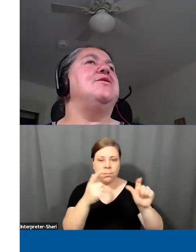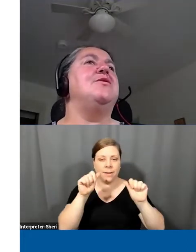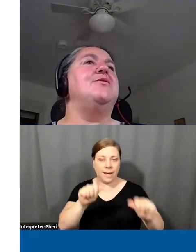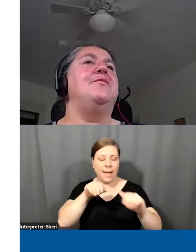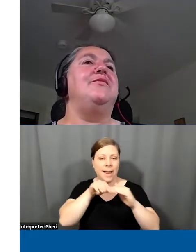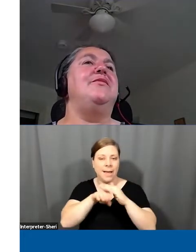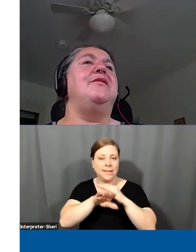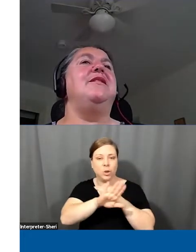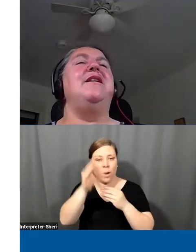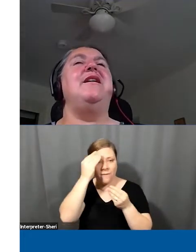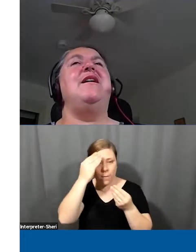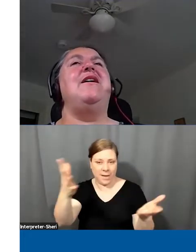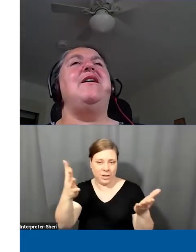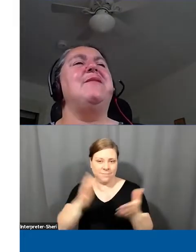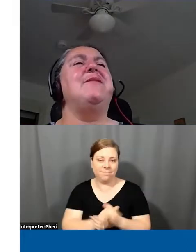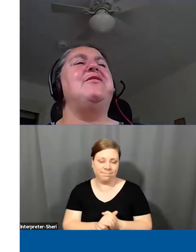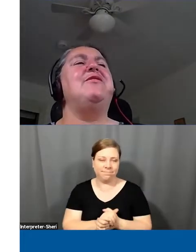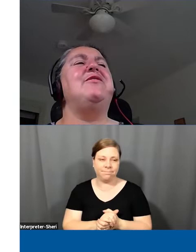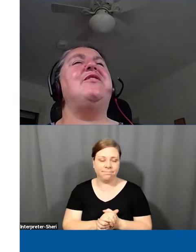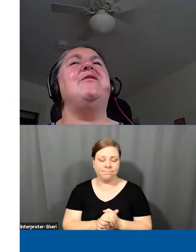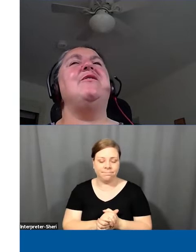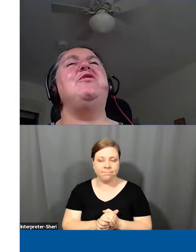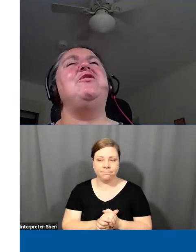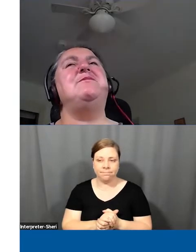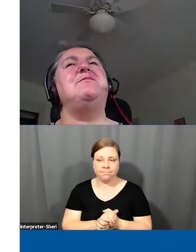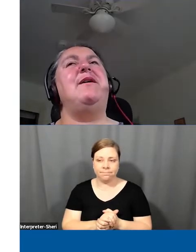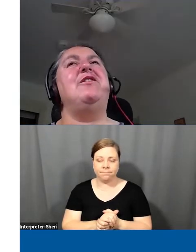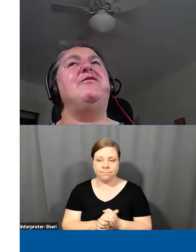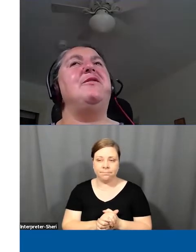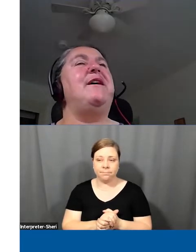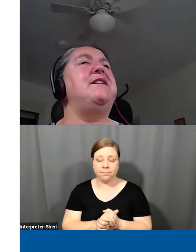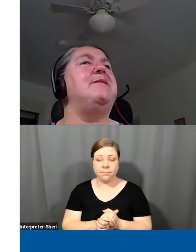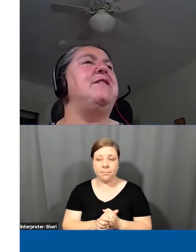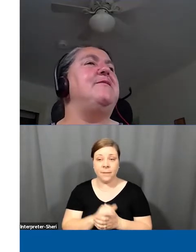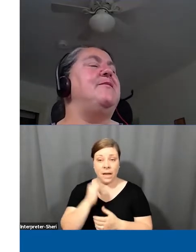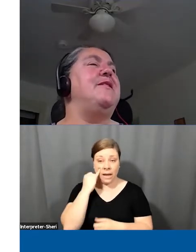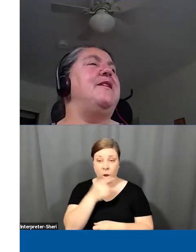So think about this, if you're actually prepared for a pandemic